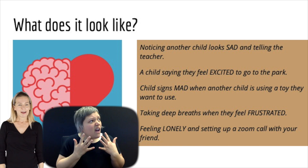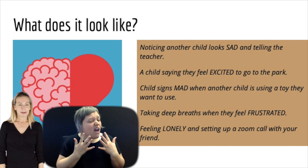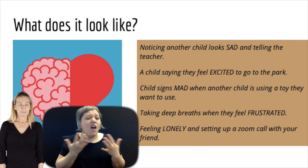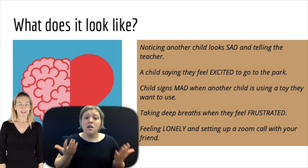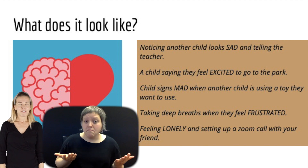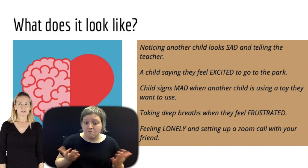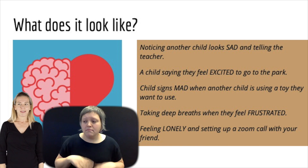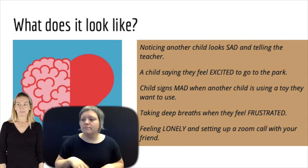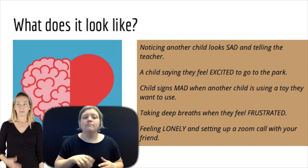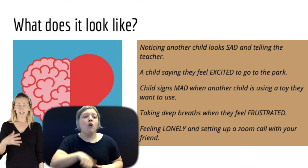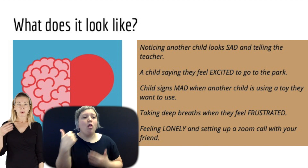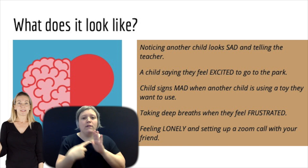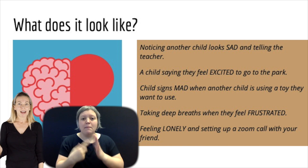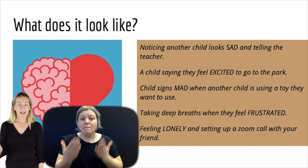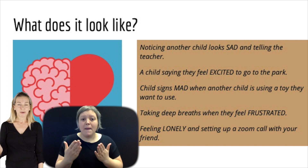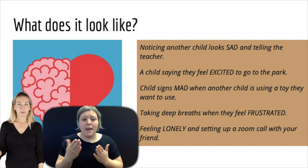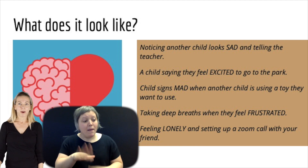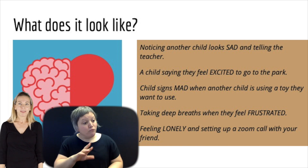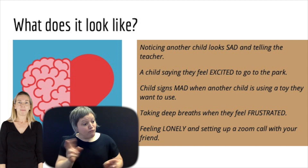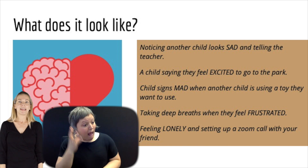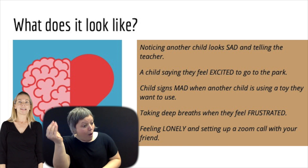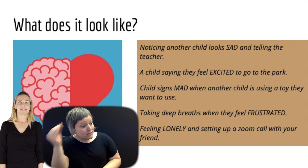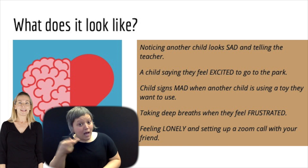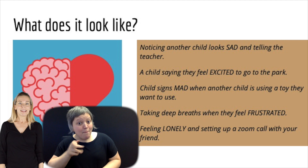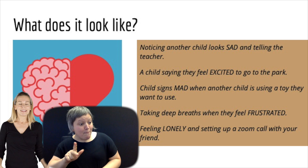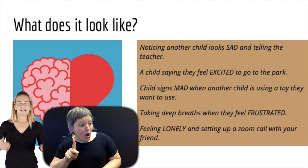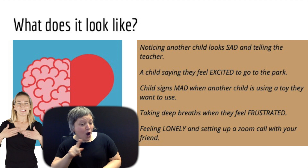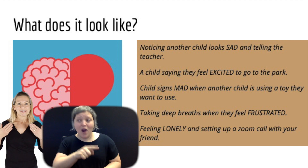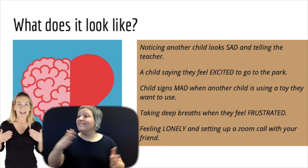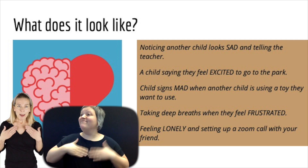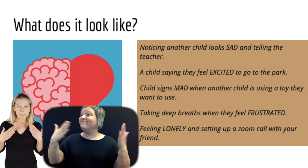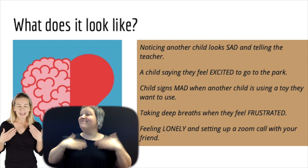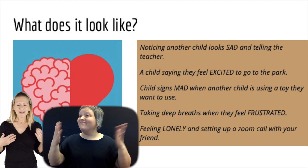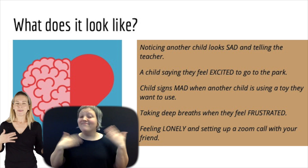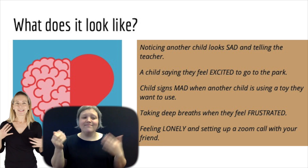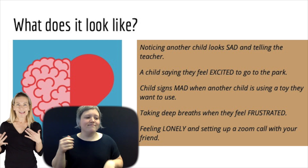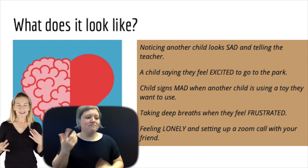If you tell them “we're going to go outside and go to the park,” they may get excited